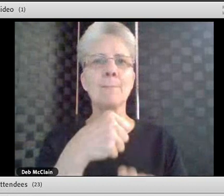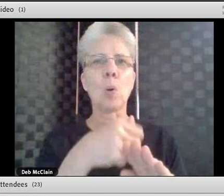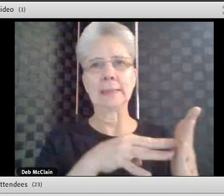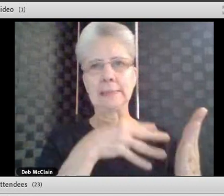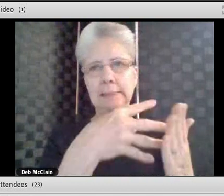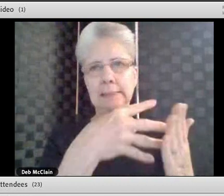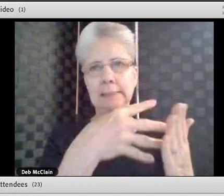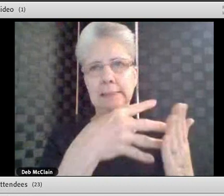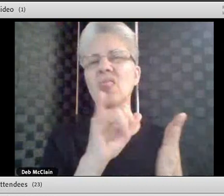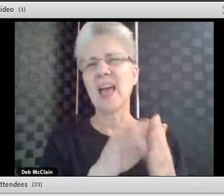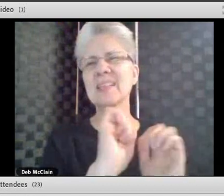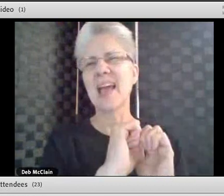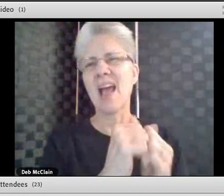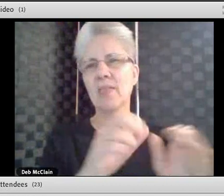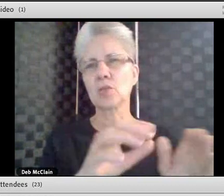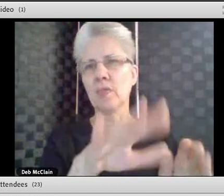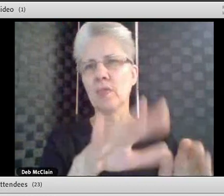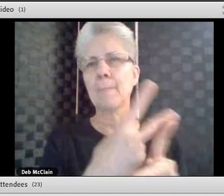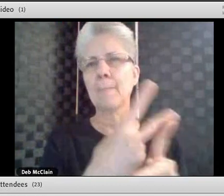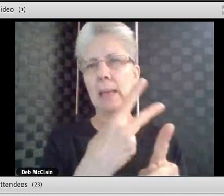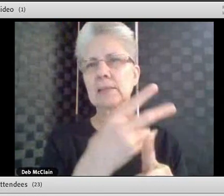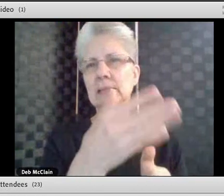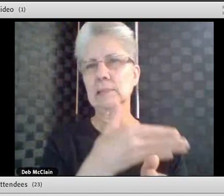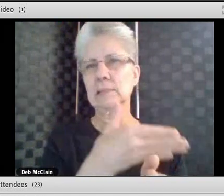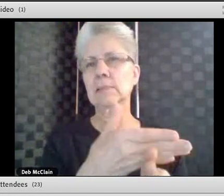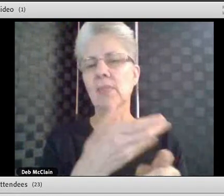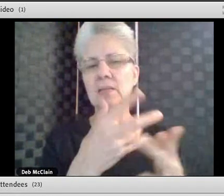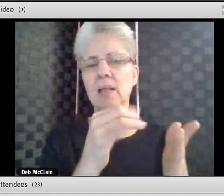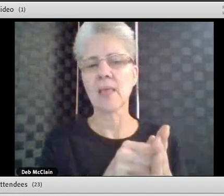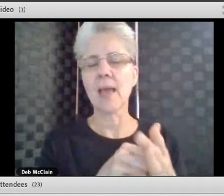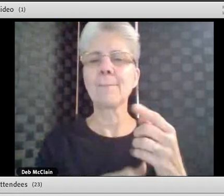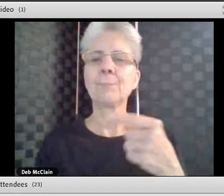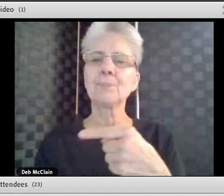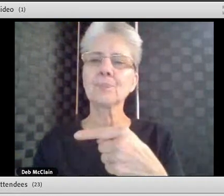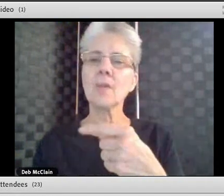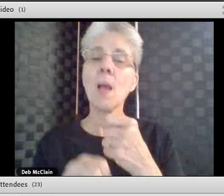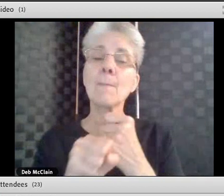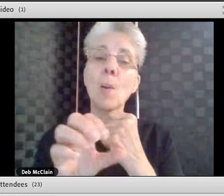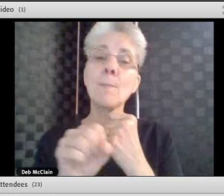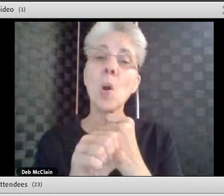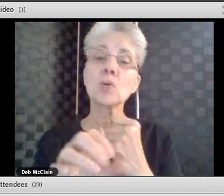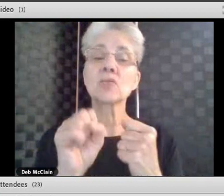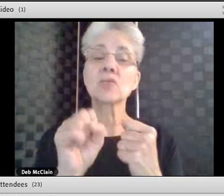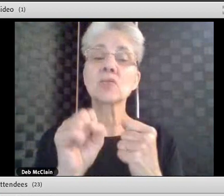and open other times by appointment, so that's kind of how they do their maintenance and things like that.